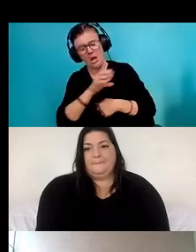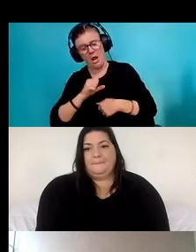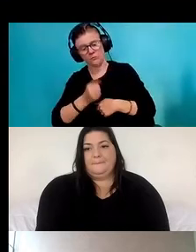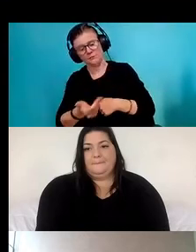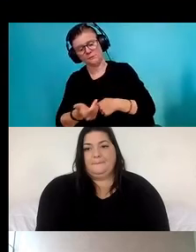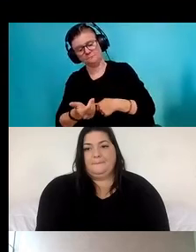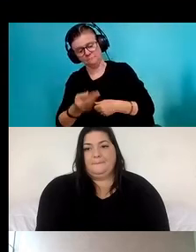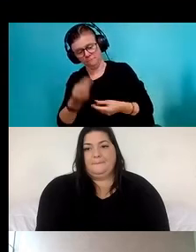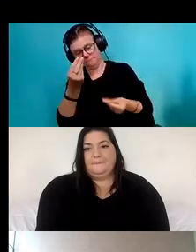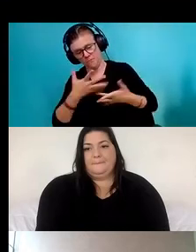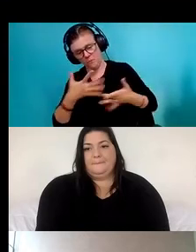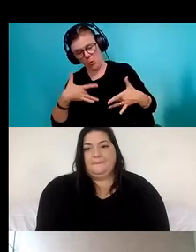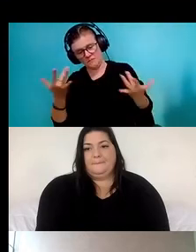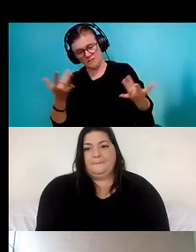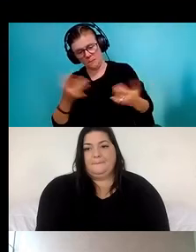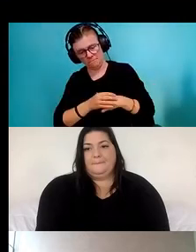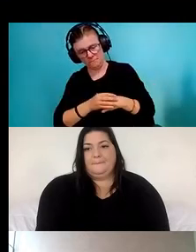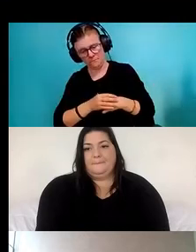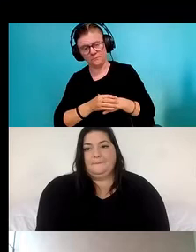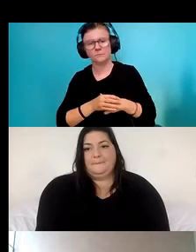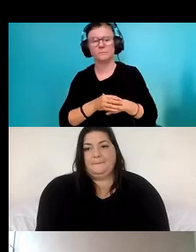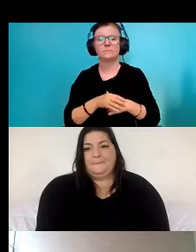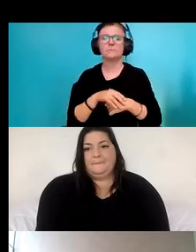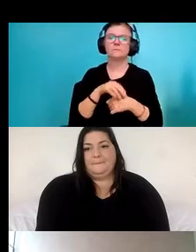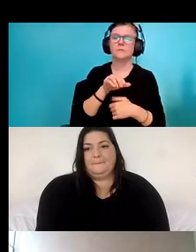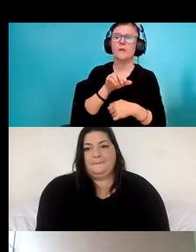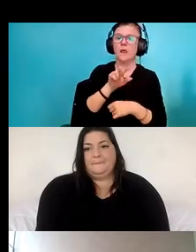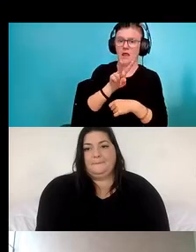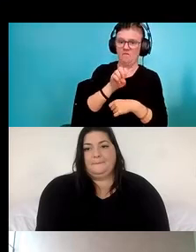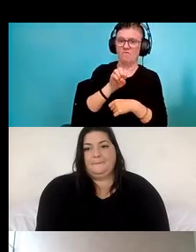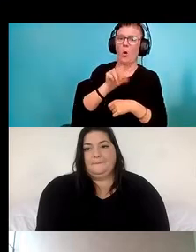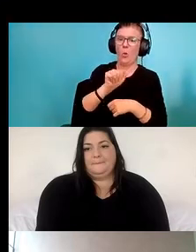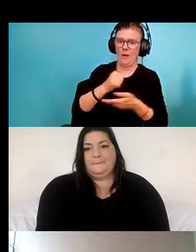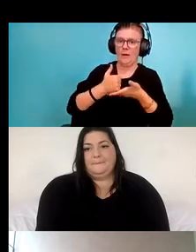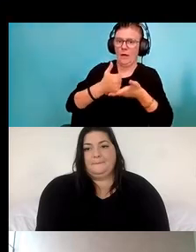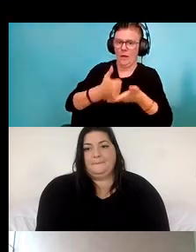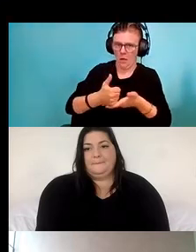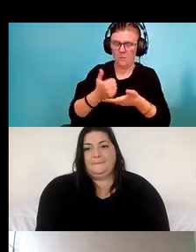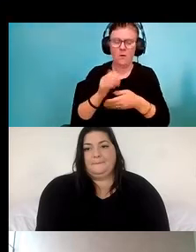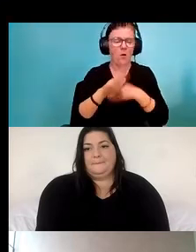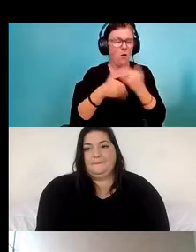And VAWA MEI helps with that by compiling those reports